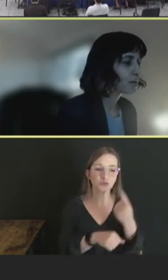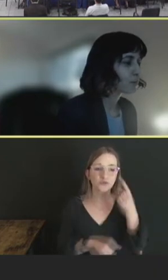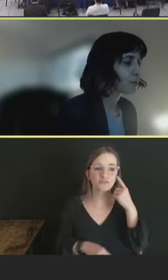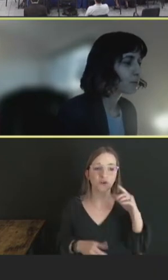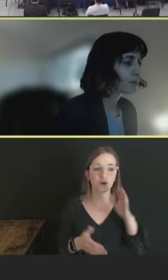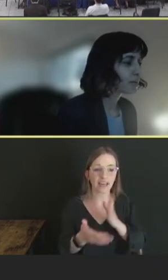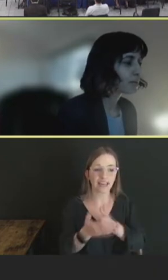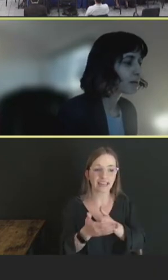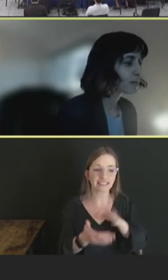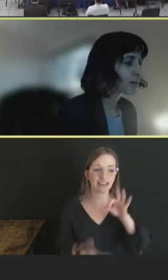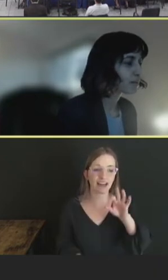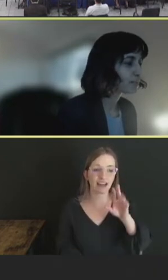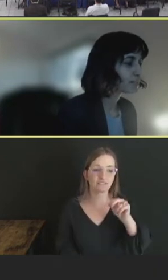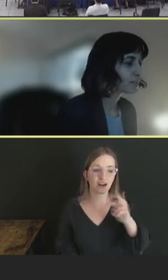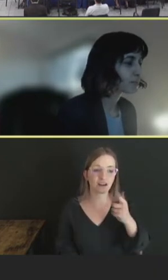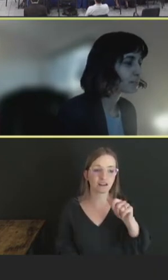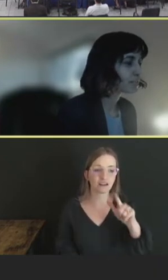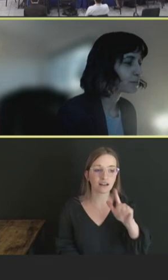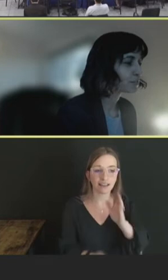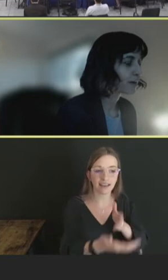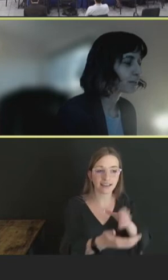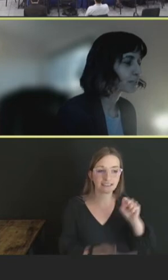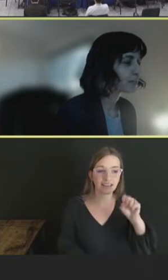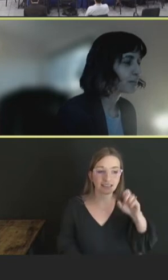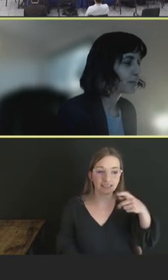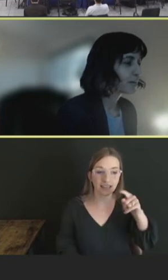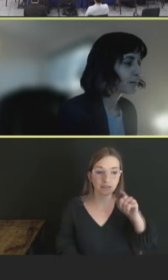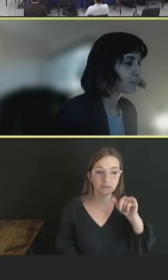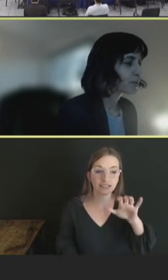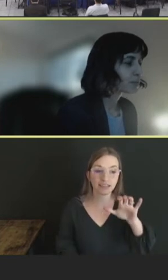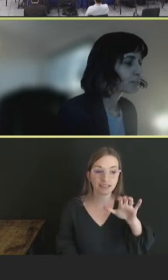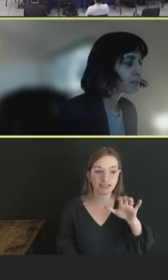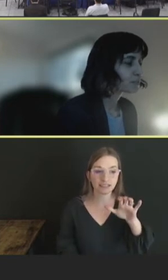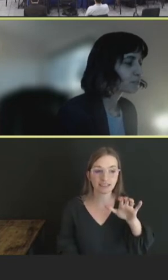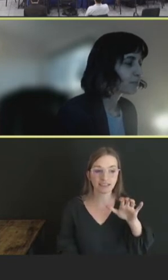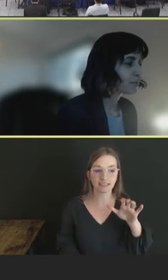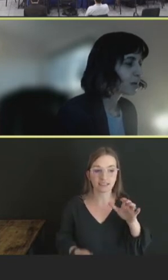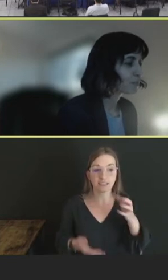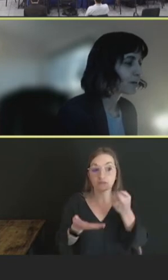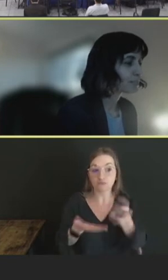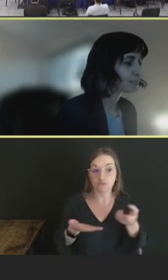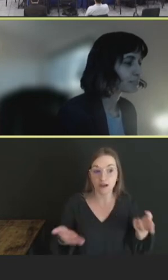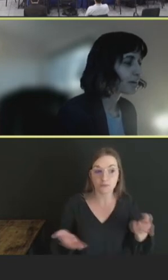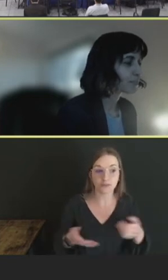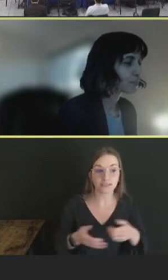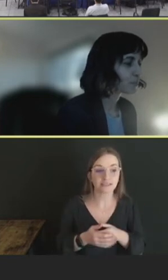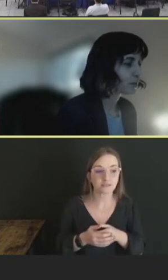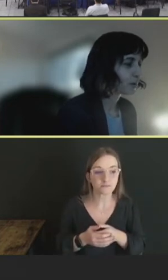primarily in non-live vaccine multi-dose vials. Thiomersal is metabolized into ethylmercury.